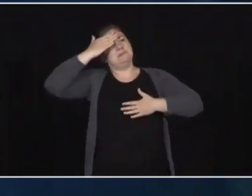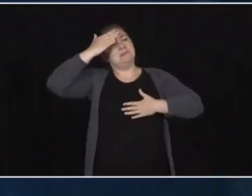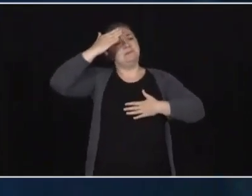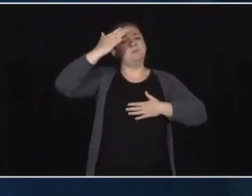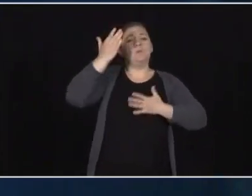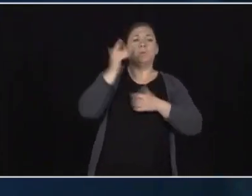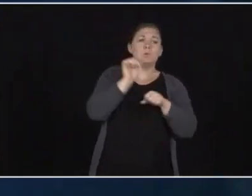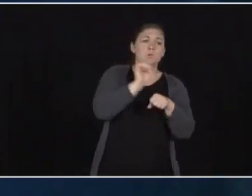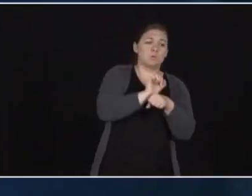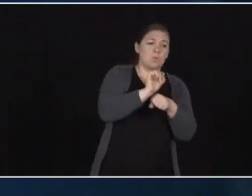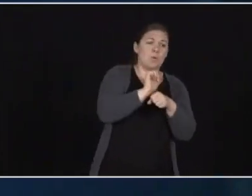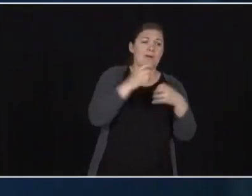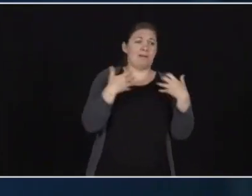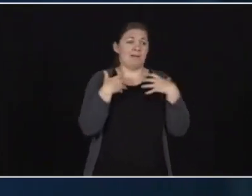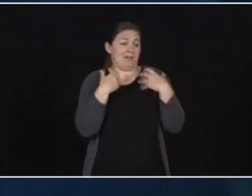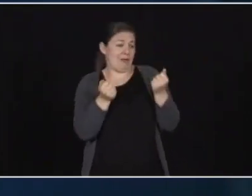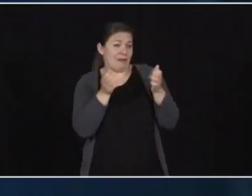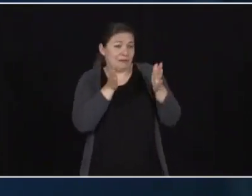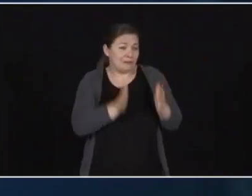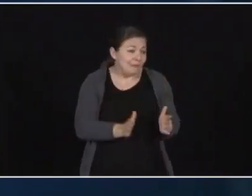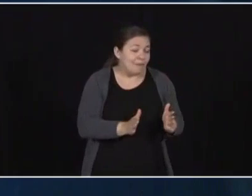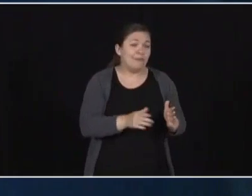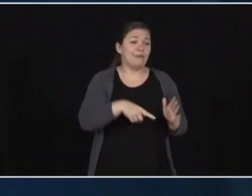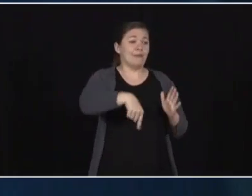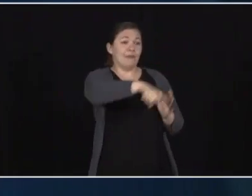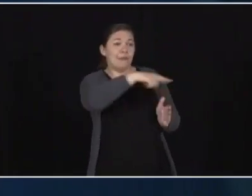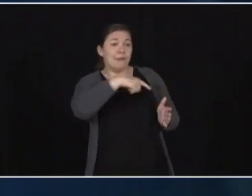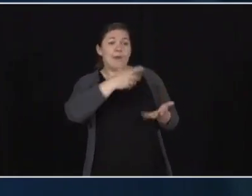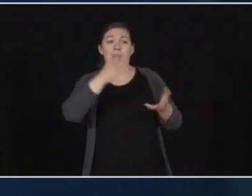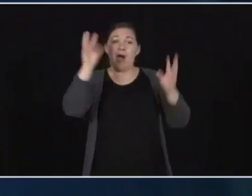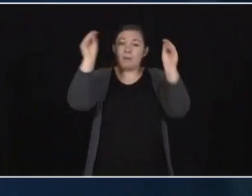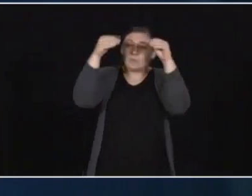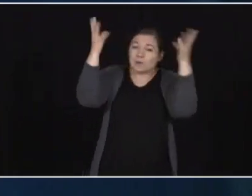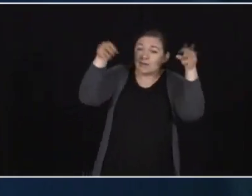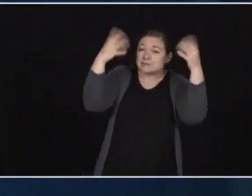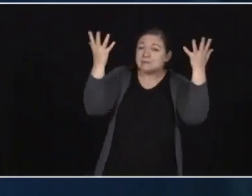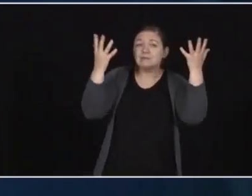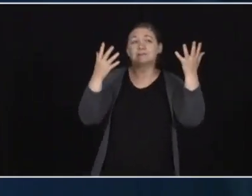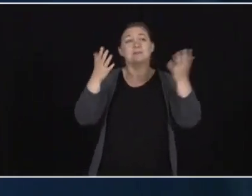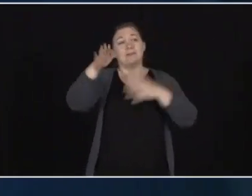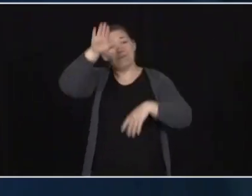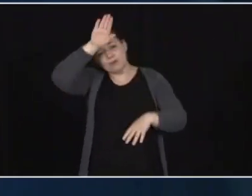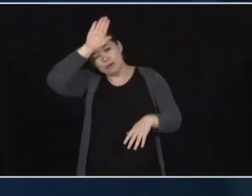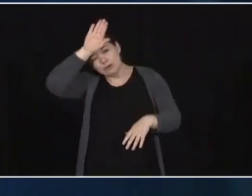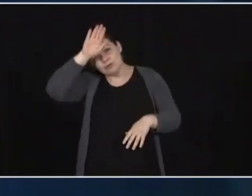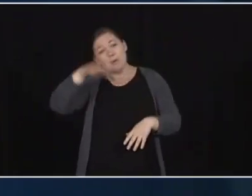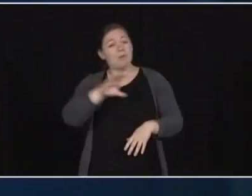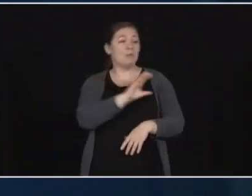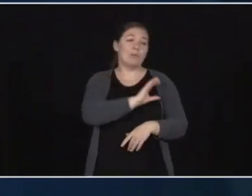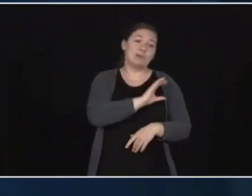and hospital and those who are working in healthcare, first